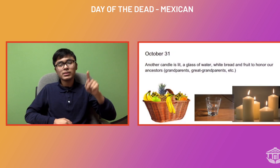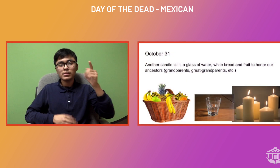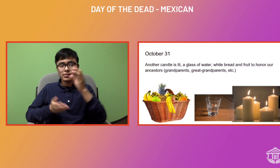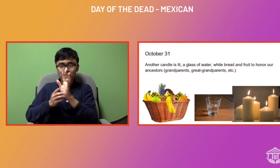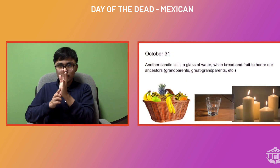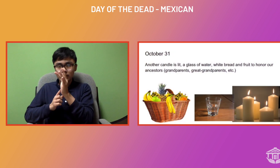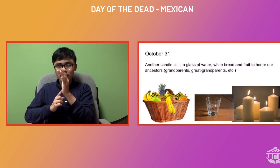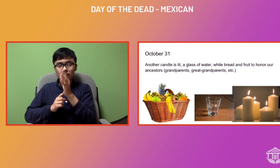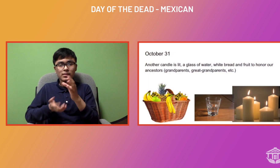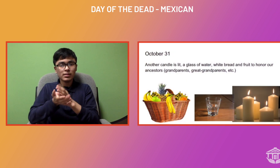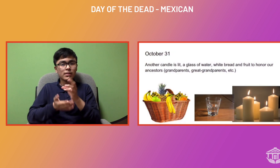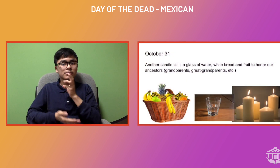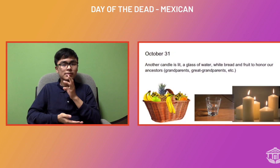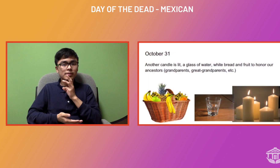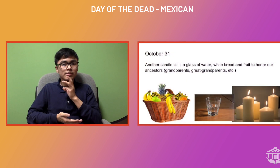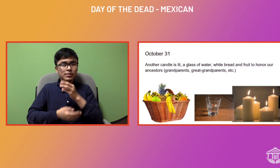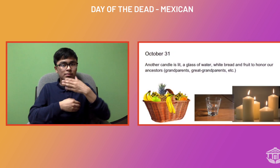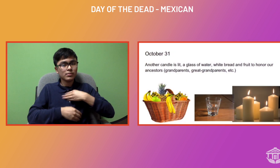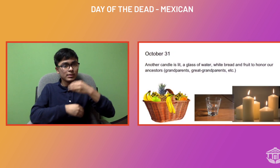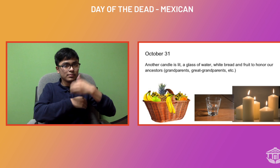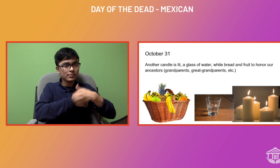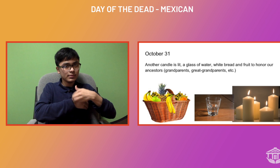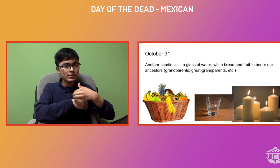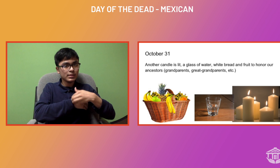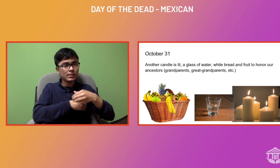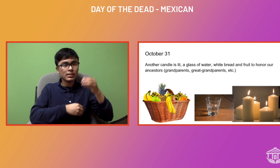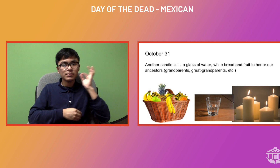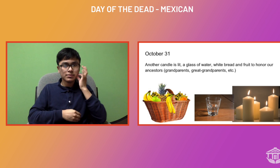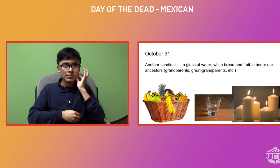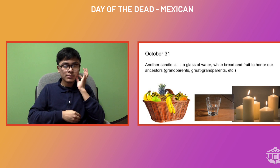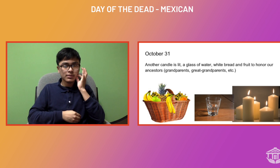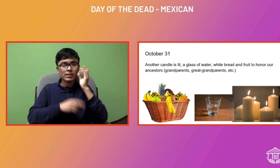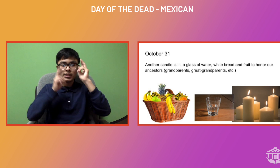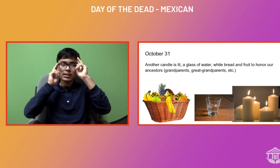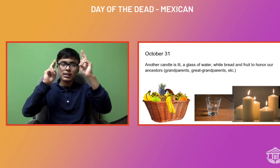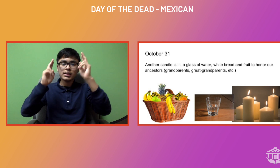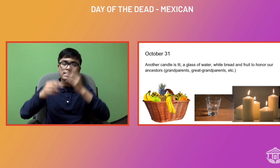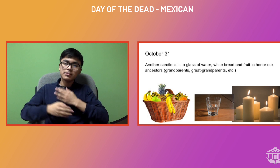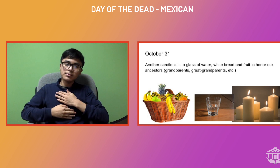and a glass of water, white bread, and fruit are left to honor our ancestors who have passed away.